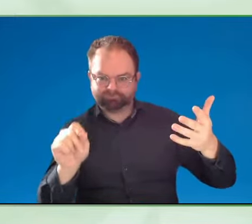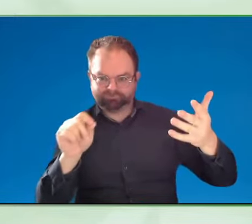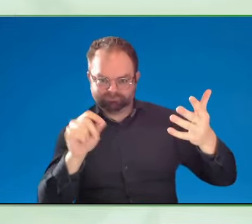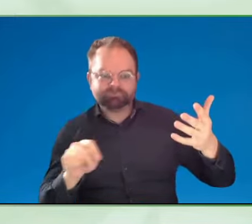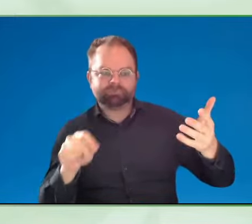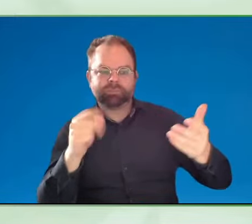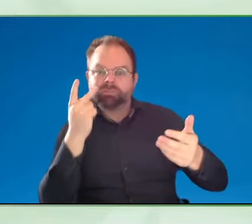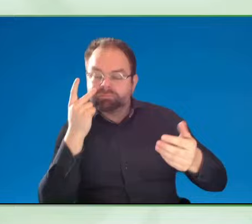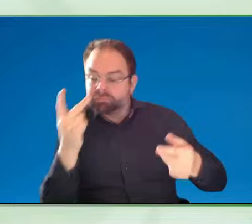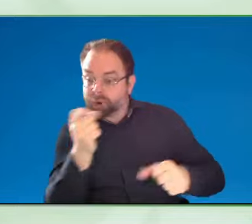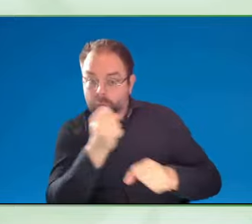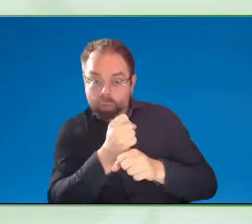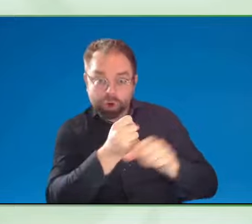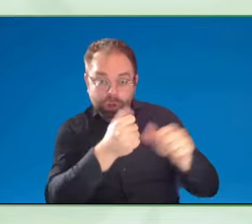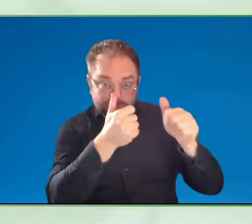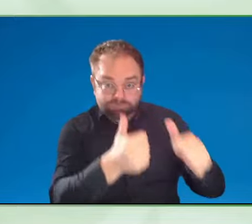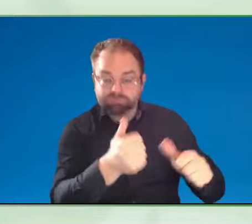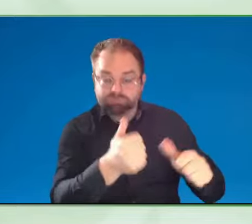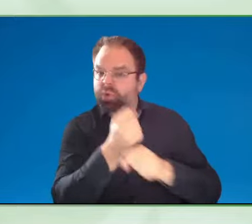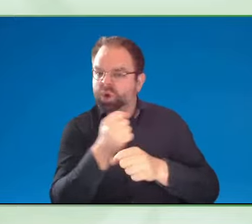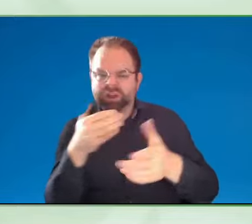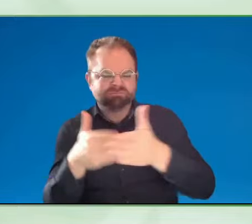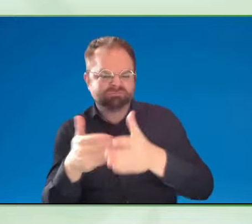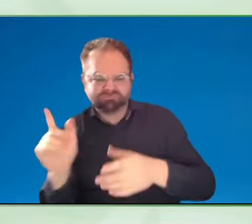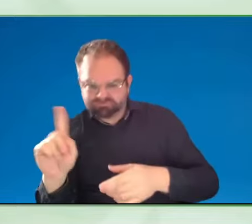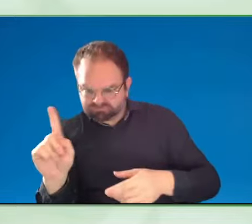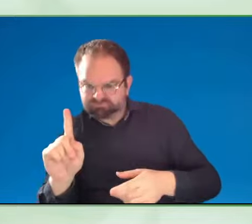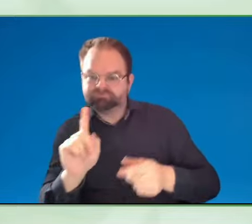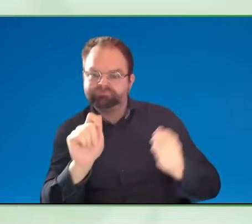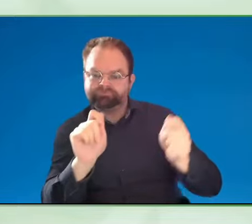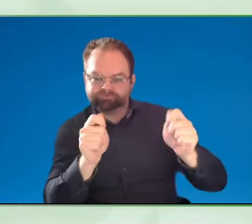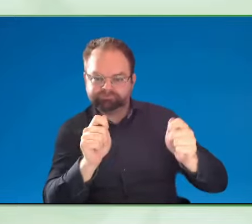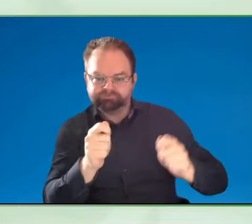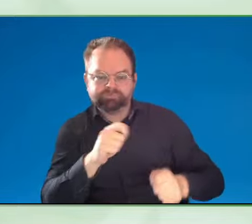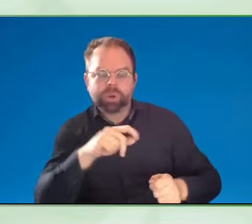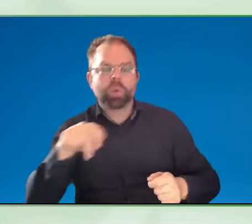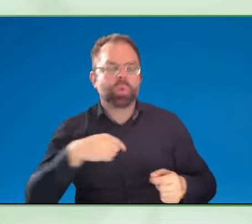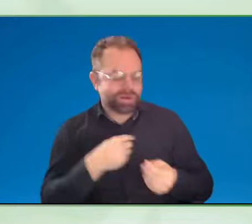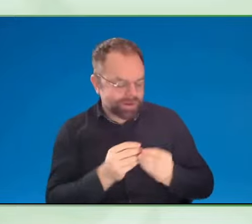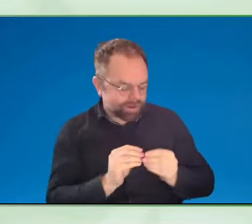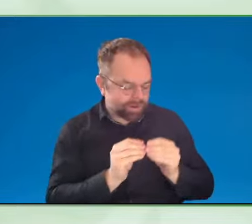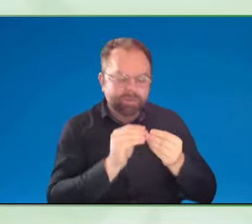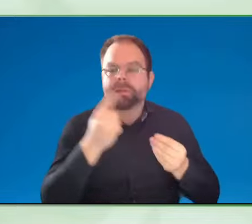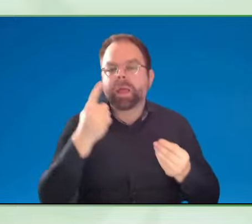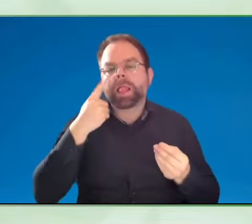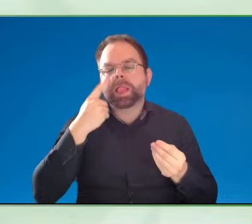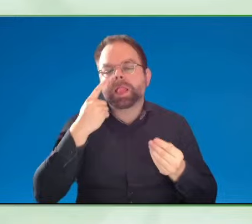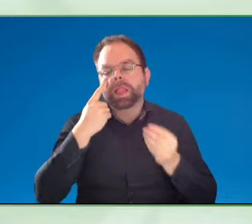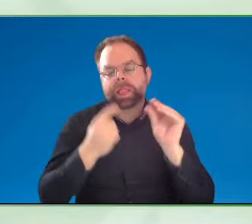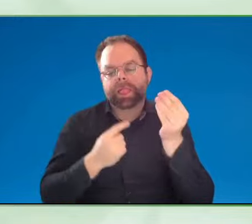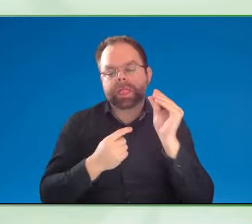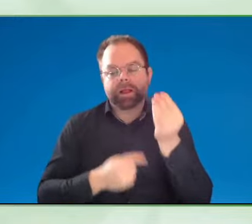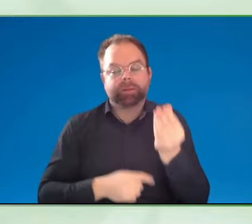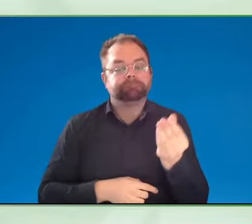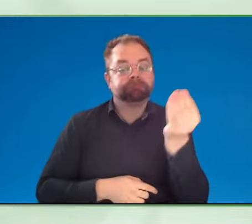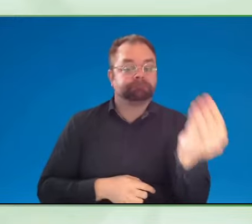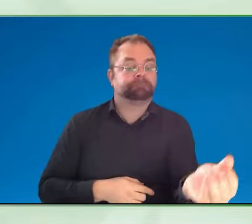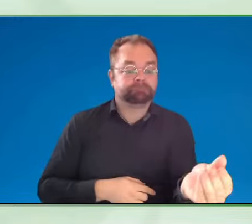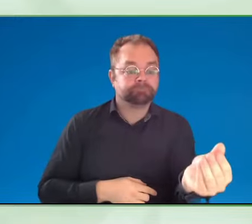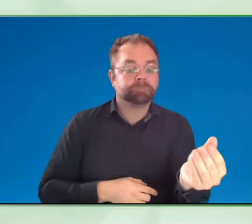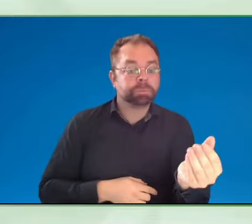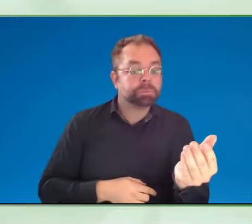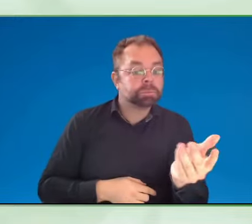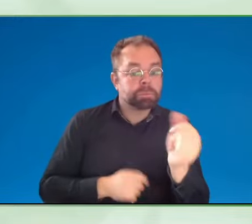We found a special school and brought in prototypes in and asked the teacher if you could let